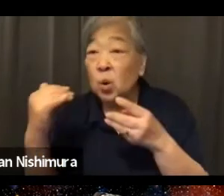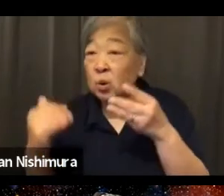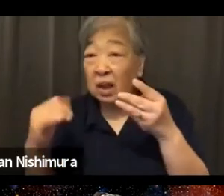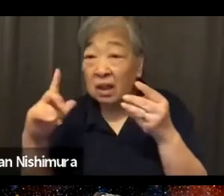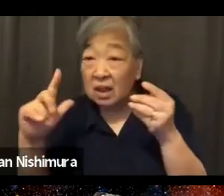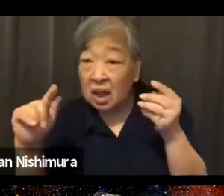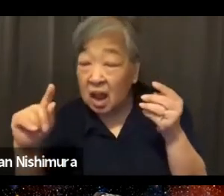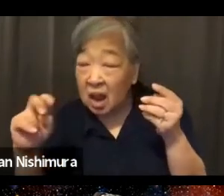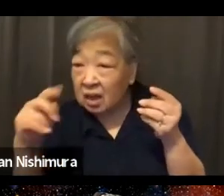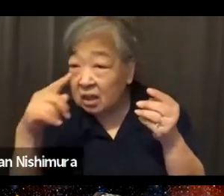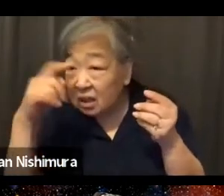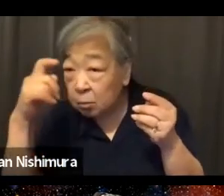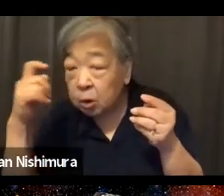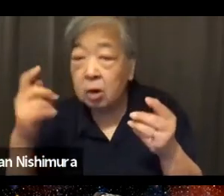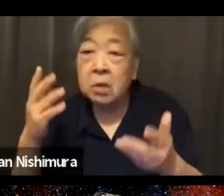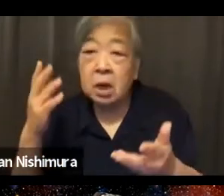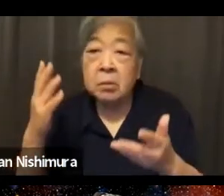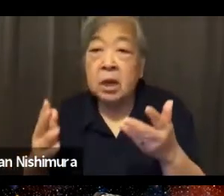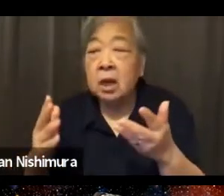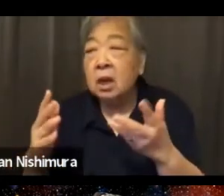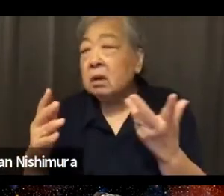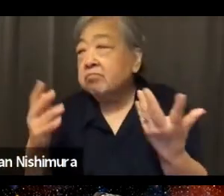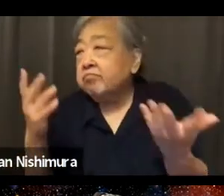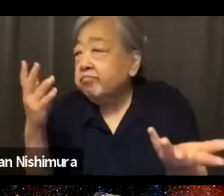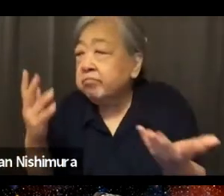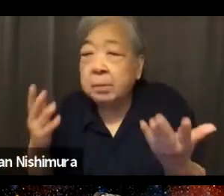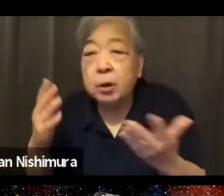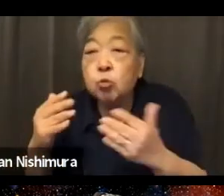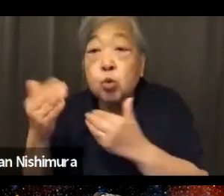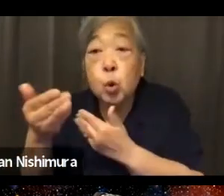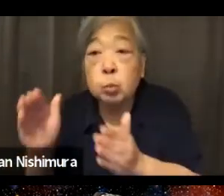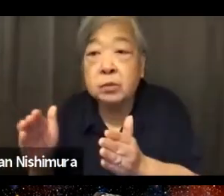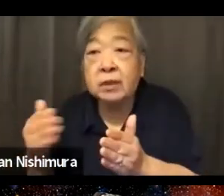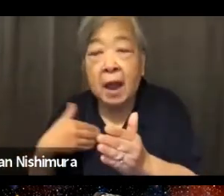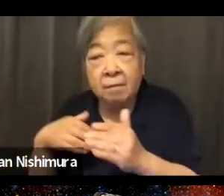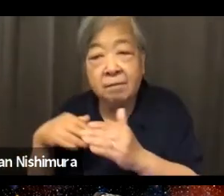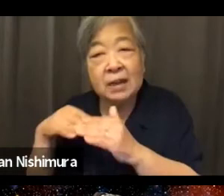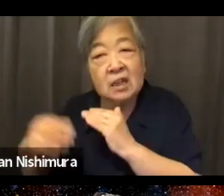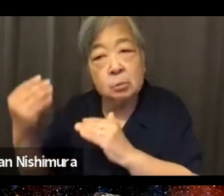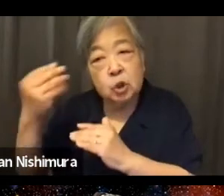rooms with the showers that are more accessible or the single rooms are already committed